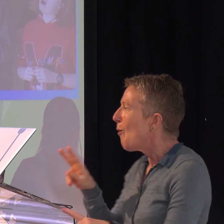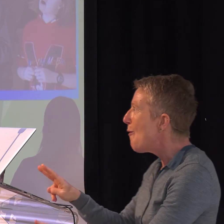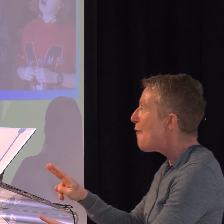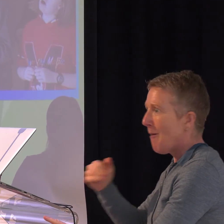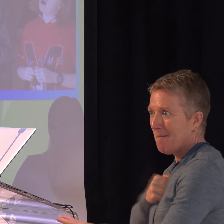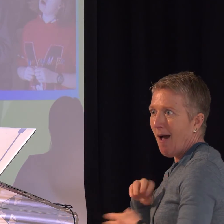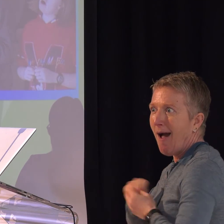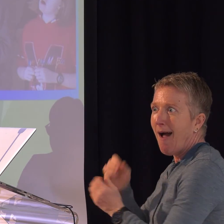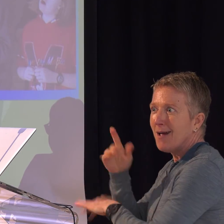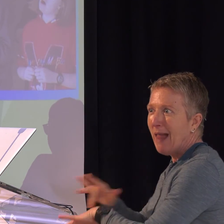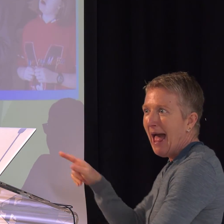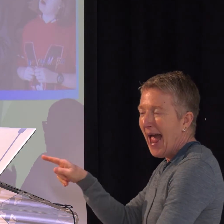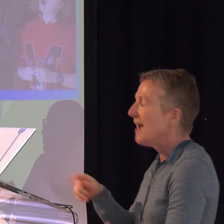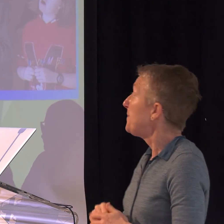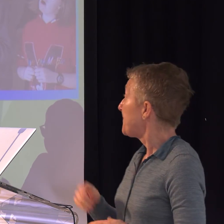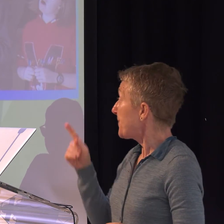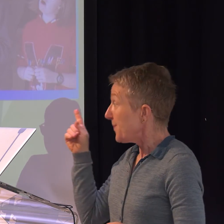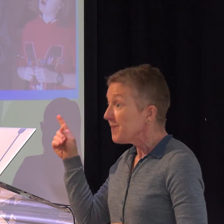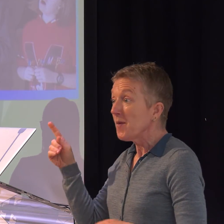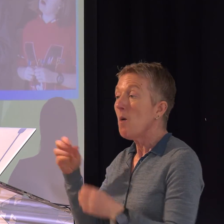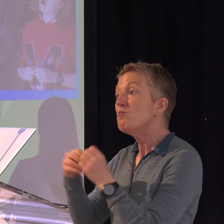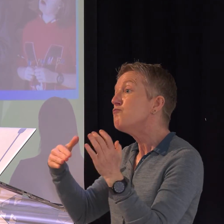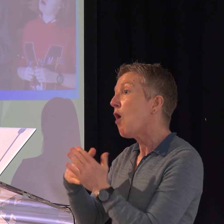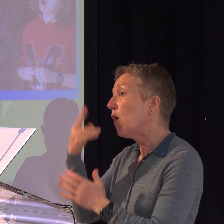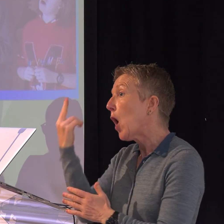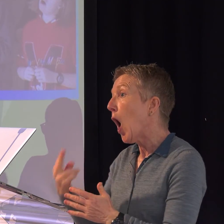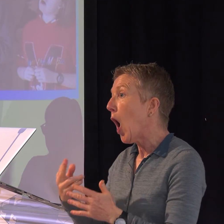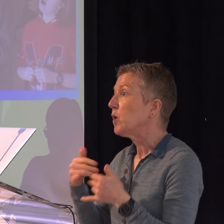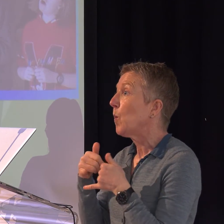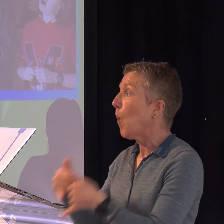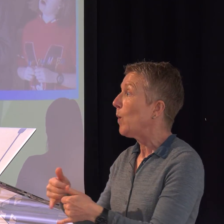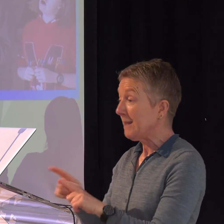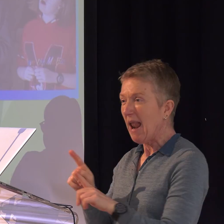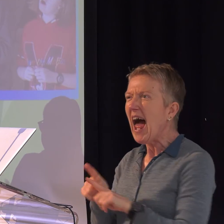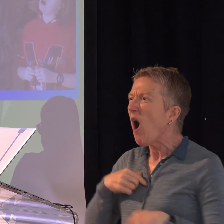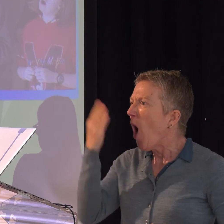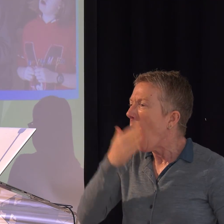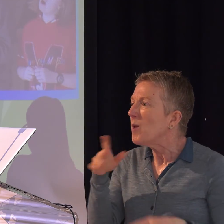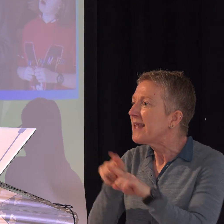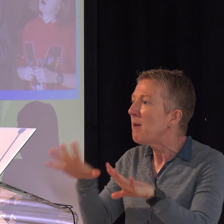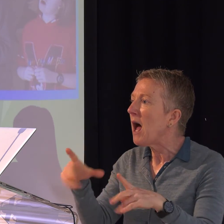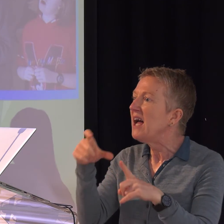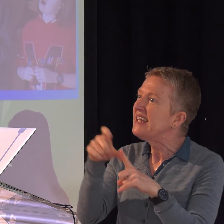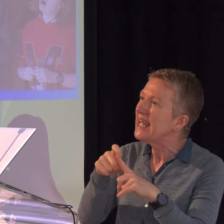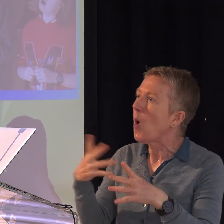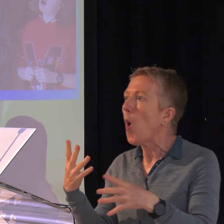This qualification, this Bronze Arts Award, is equivalent to, if you're old like me, D to G GCSE,